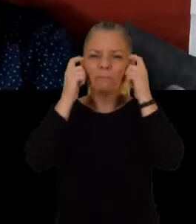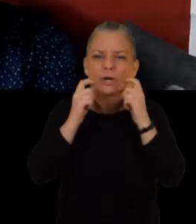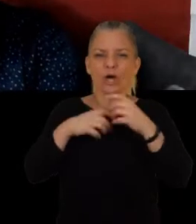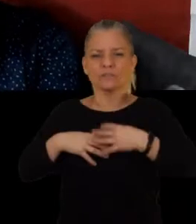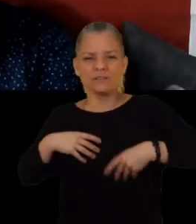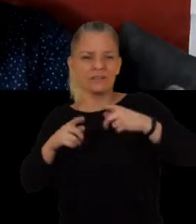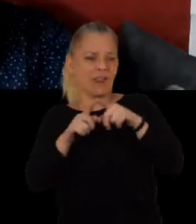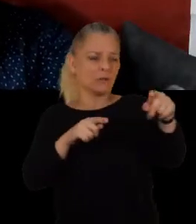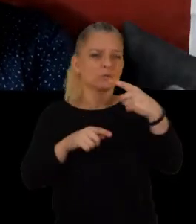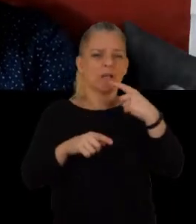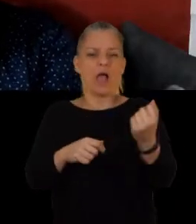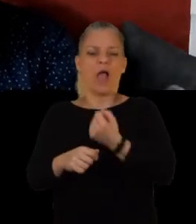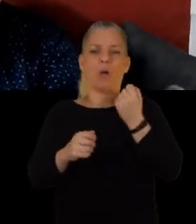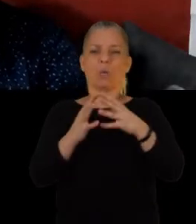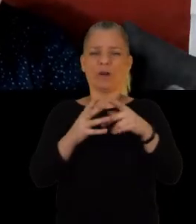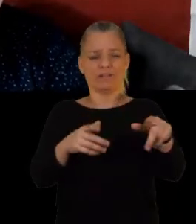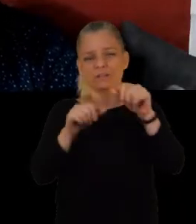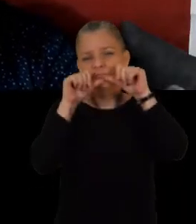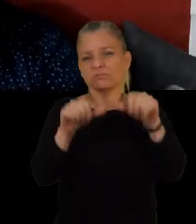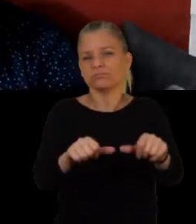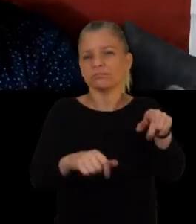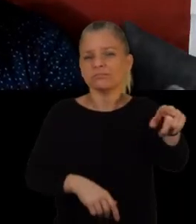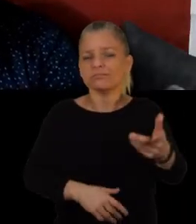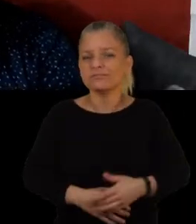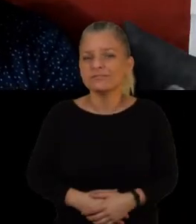and like you said you're really from every single wall in every single room they love it